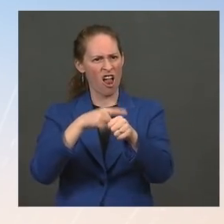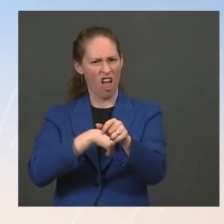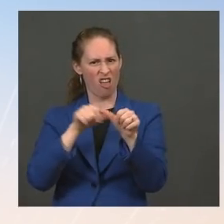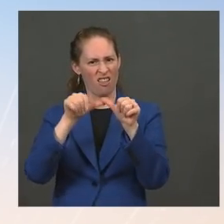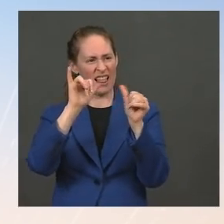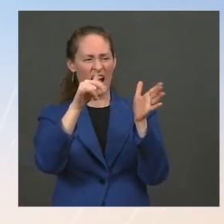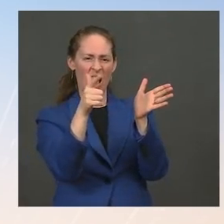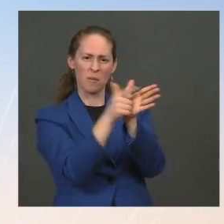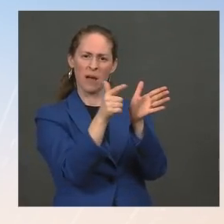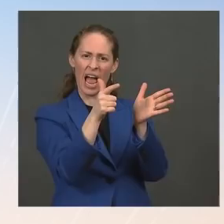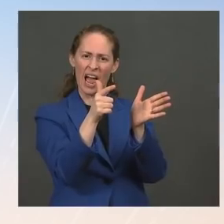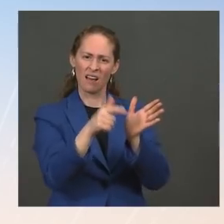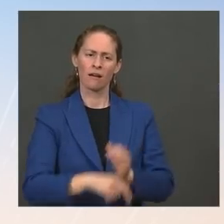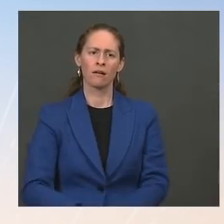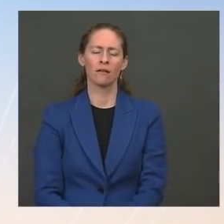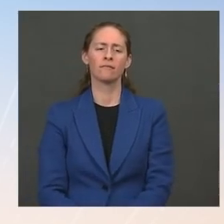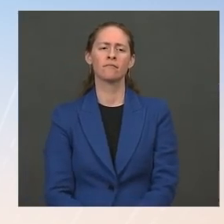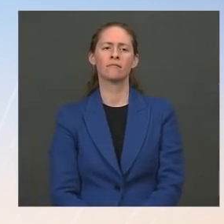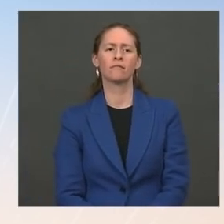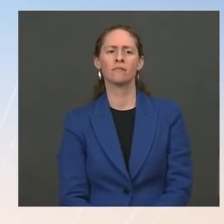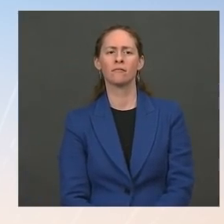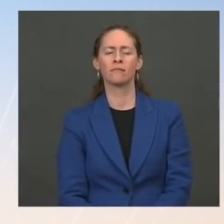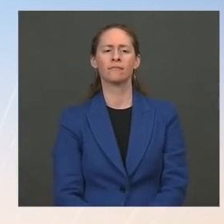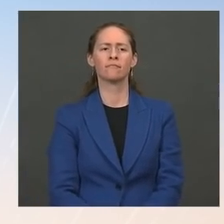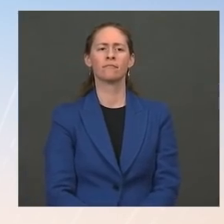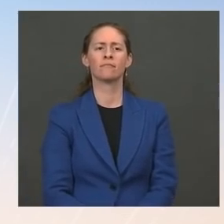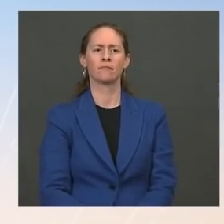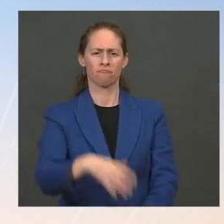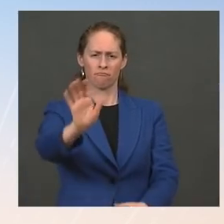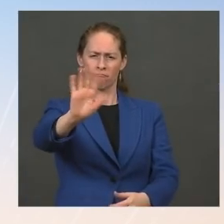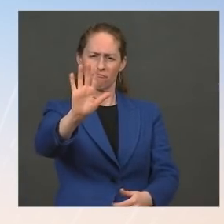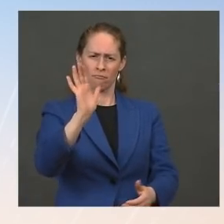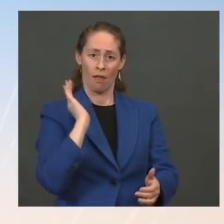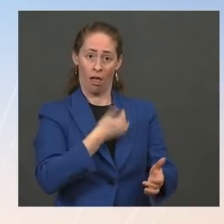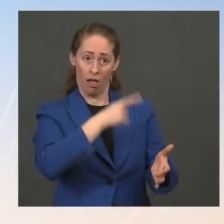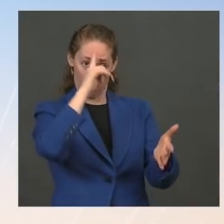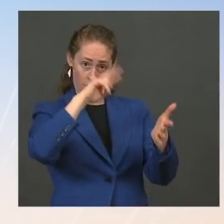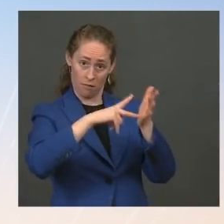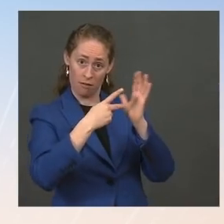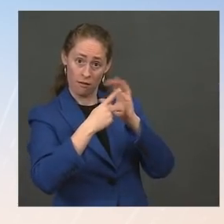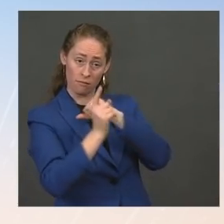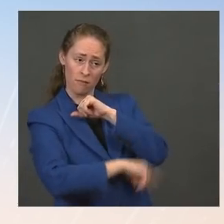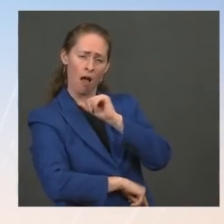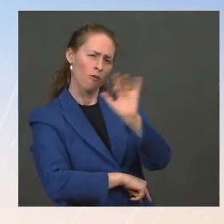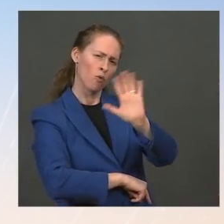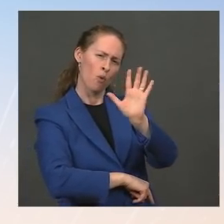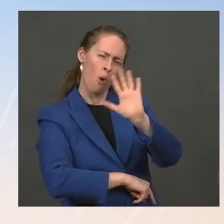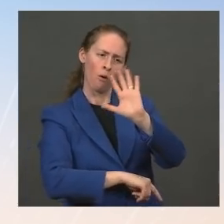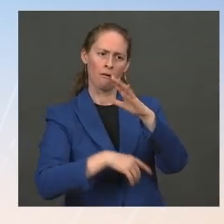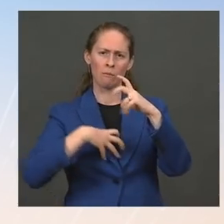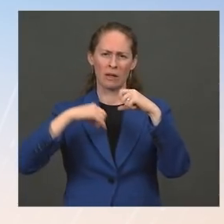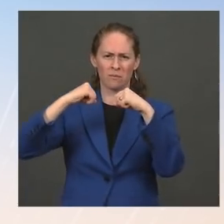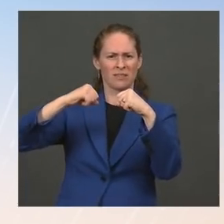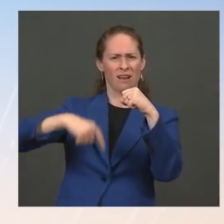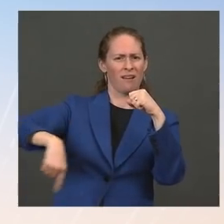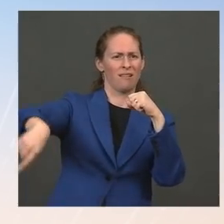it is to protect the American people. As you just heard the President say, this is not going to prevent; it is going to delay.